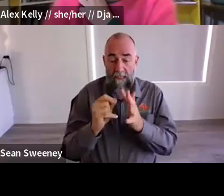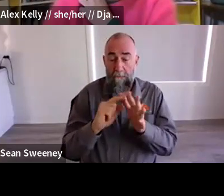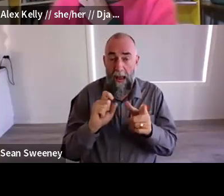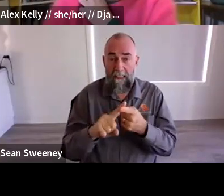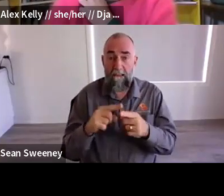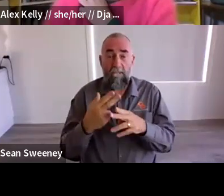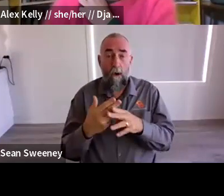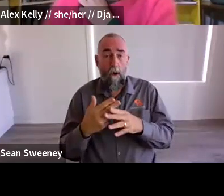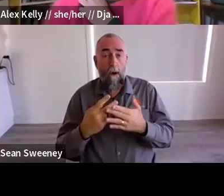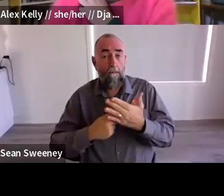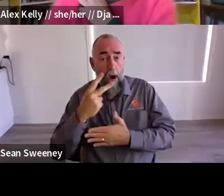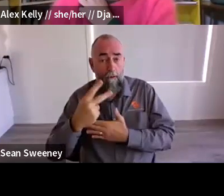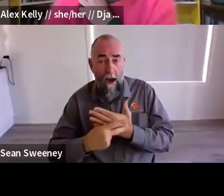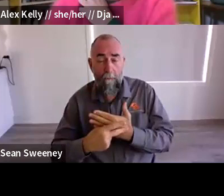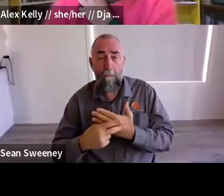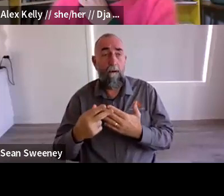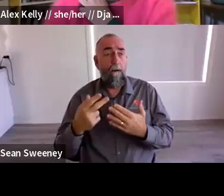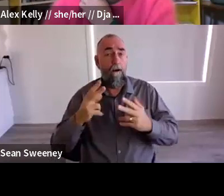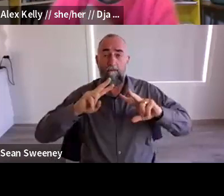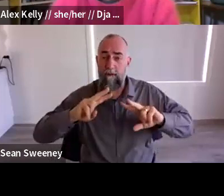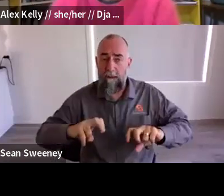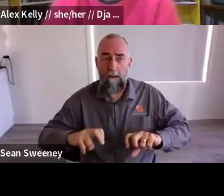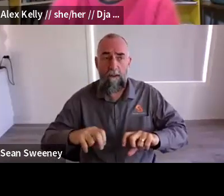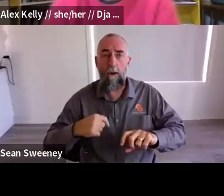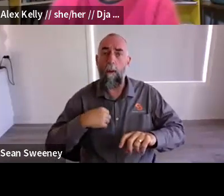implement them in their own lives. That was a really big question. What sort